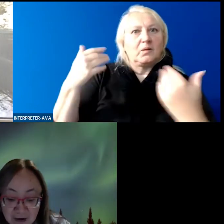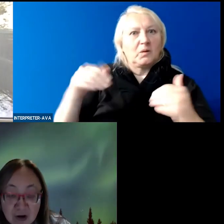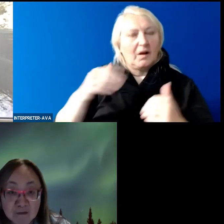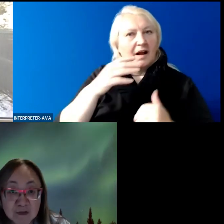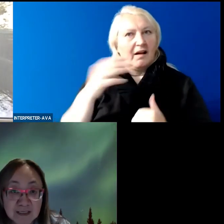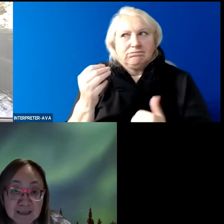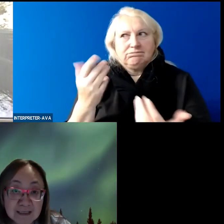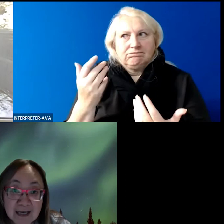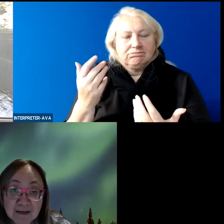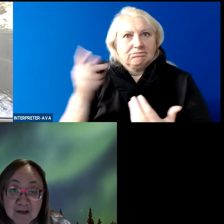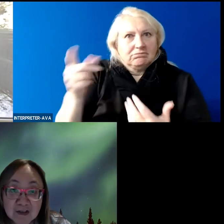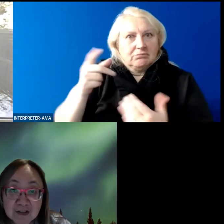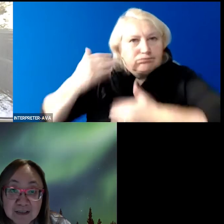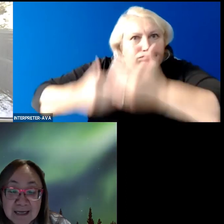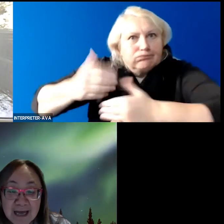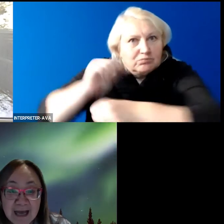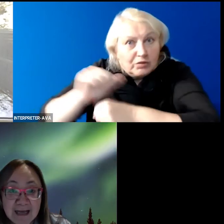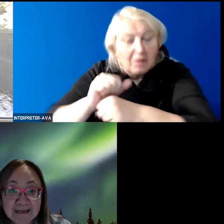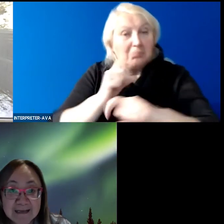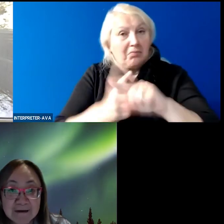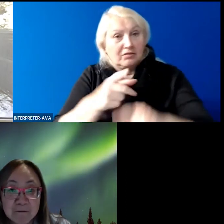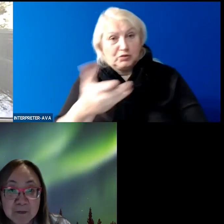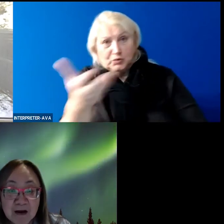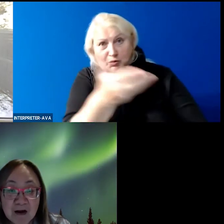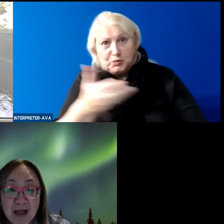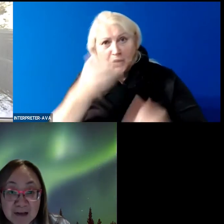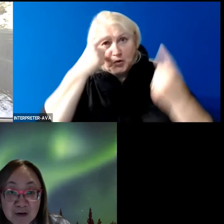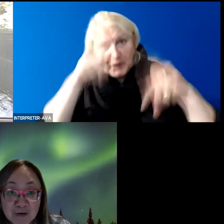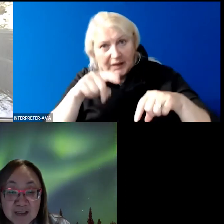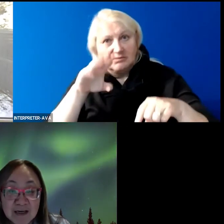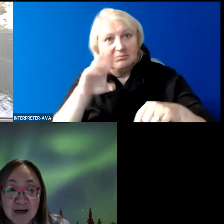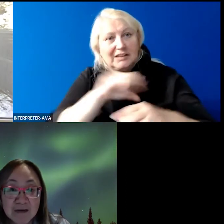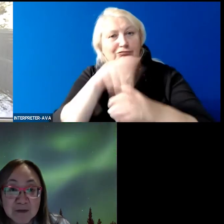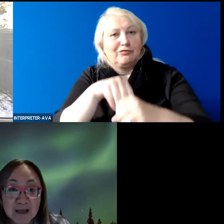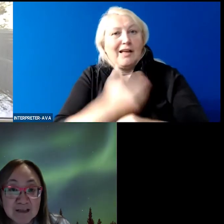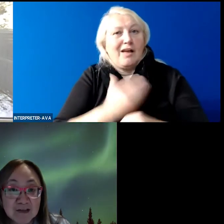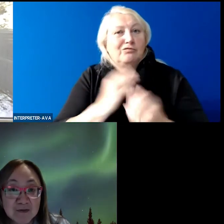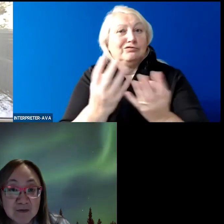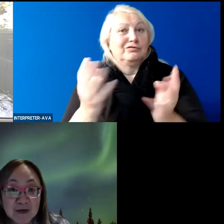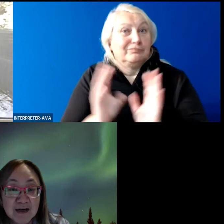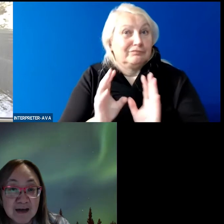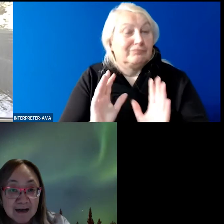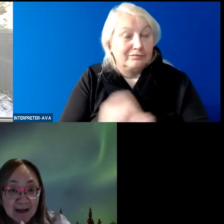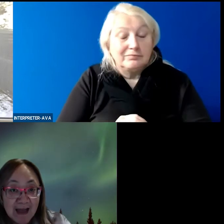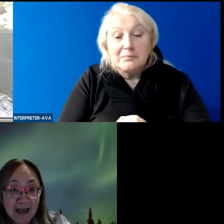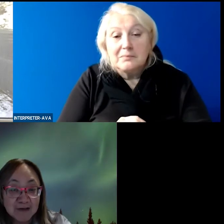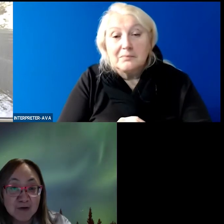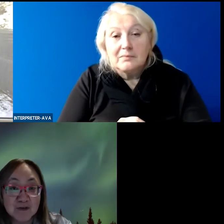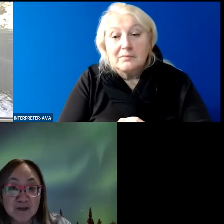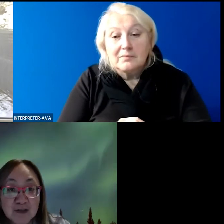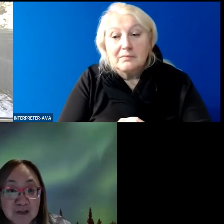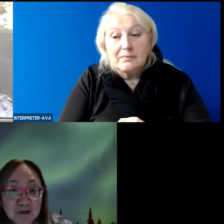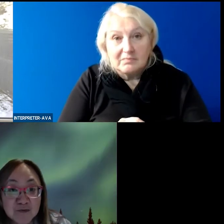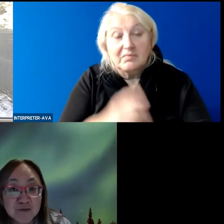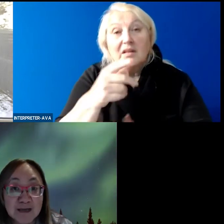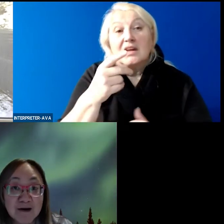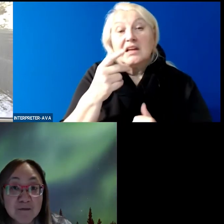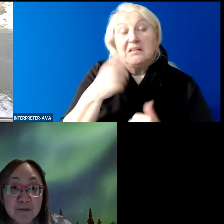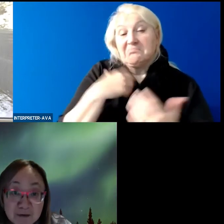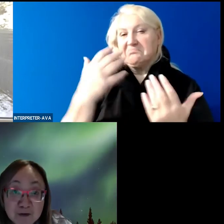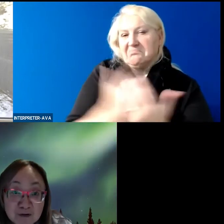our conversation today in the circle. And on that note, I would like to hand over to Riel Manywounds